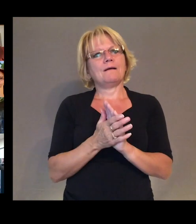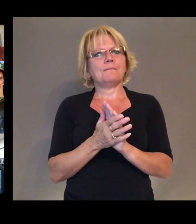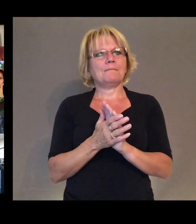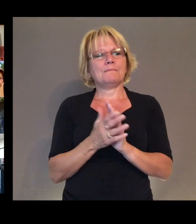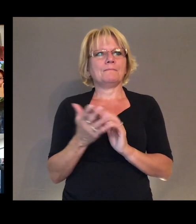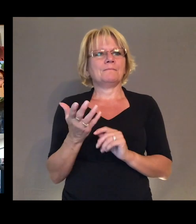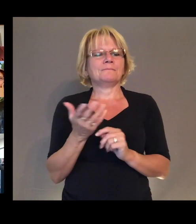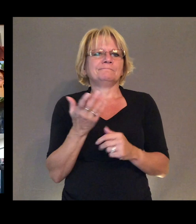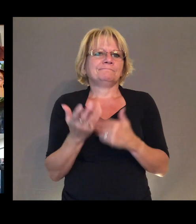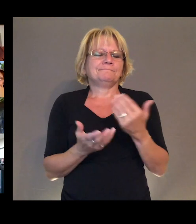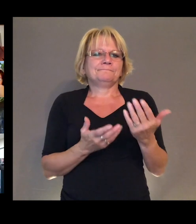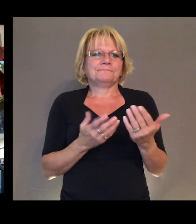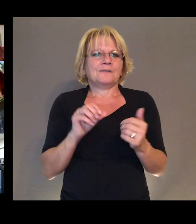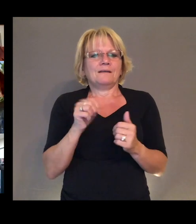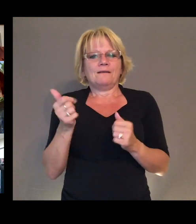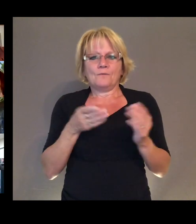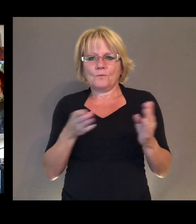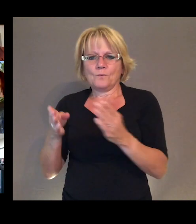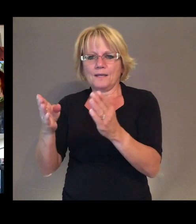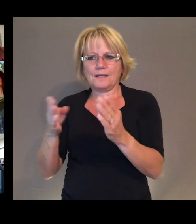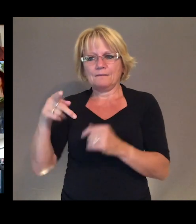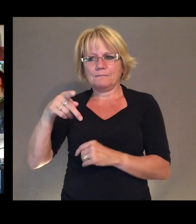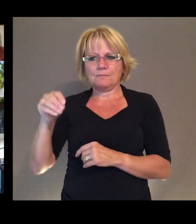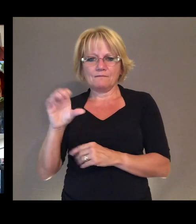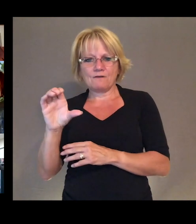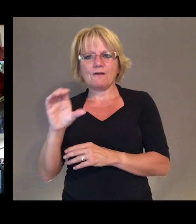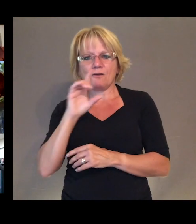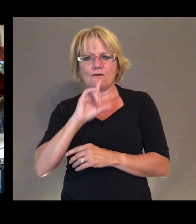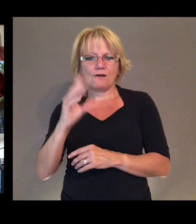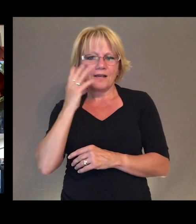you know, people of color are experiencing more inequities.